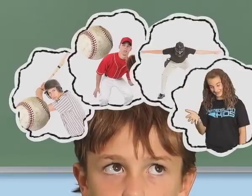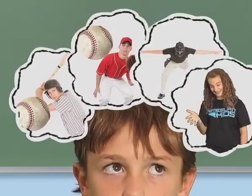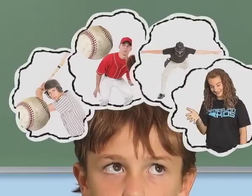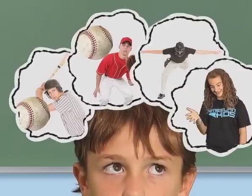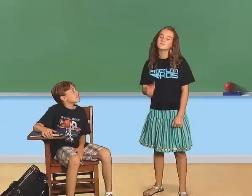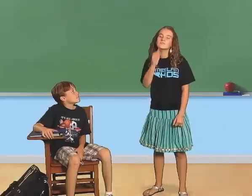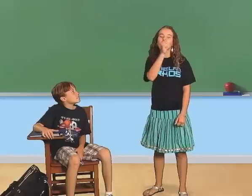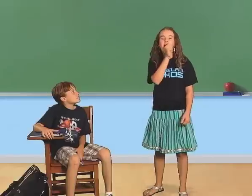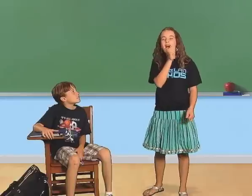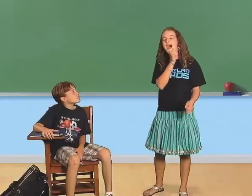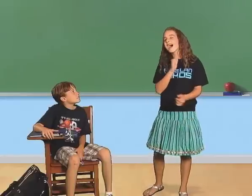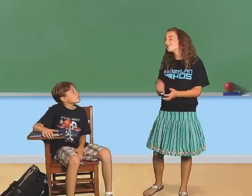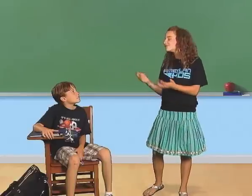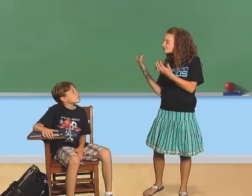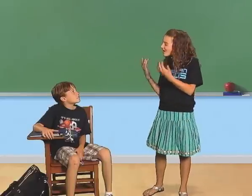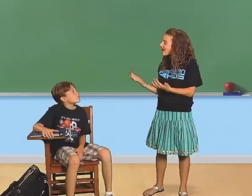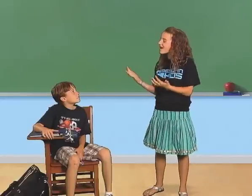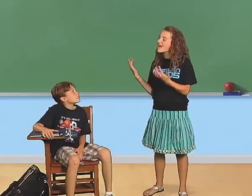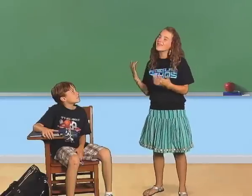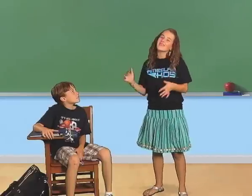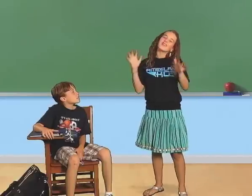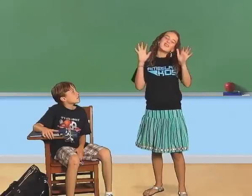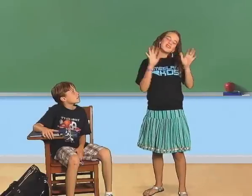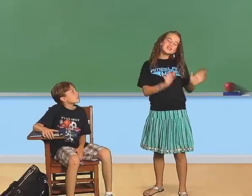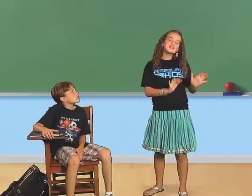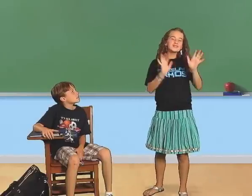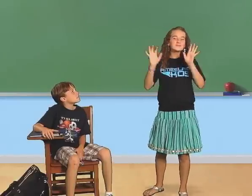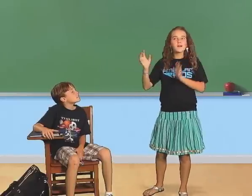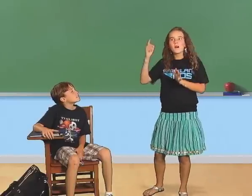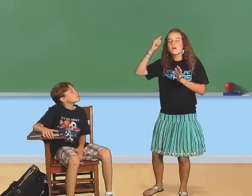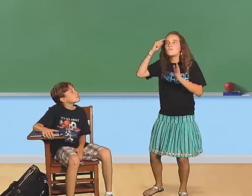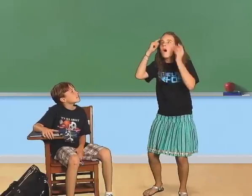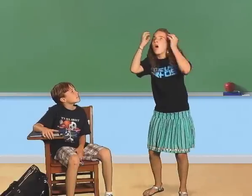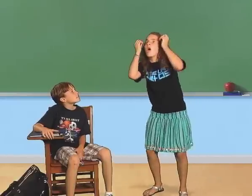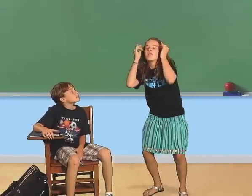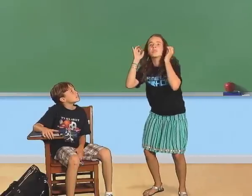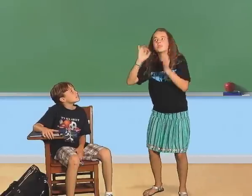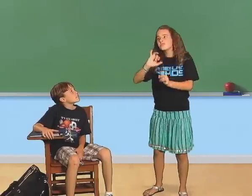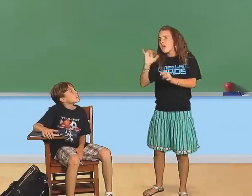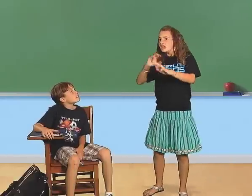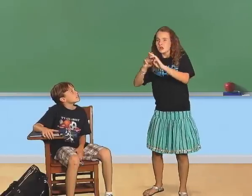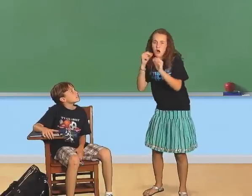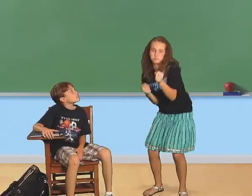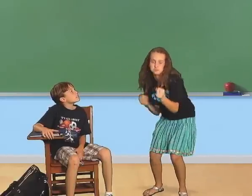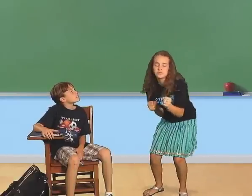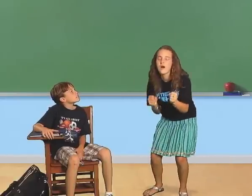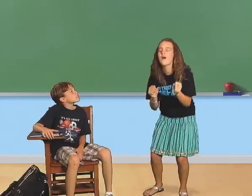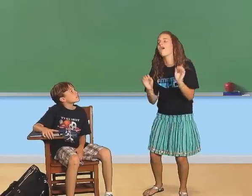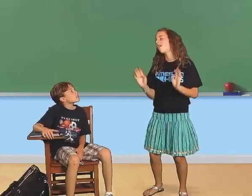‚ô™ PATIENCE. ‚ô™ styl ˇˇˇˇ EASE UP ON THE THROTTLE. YOUR MIND'S LIKE A RUNAWAY TRAIN.